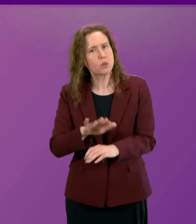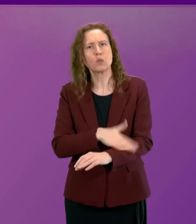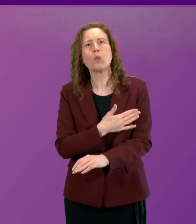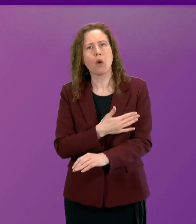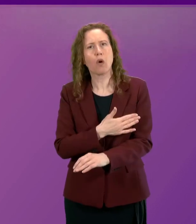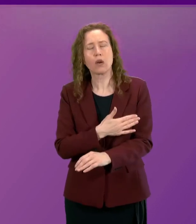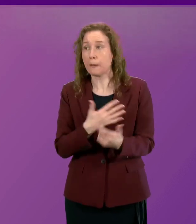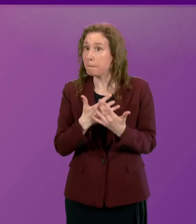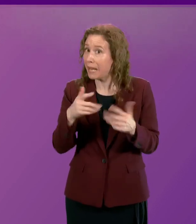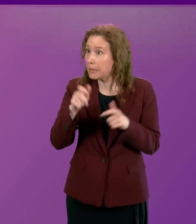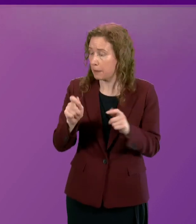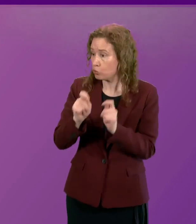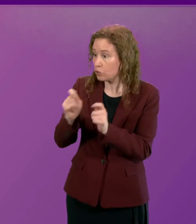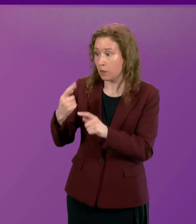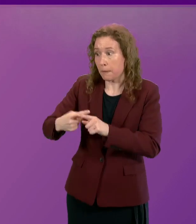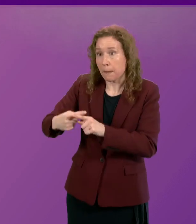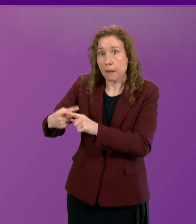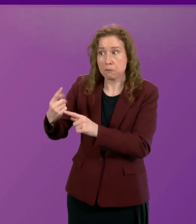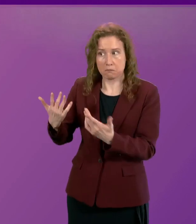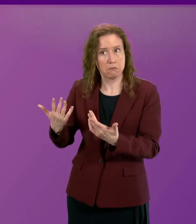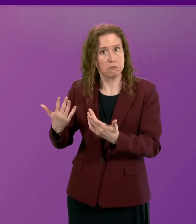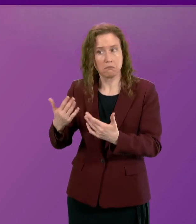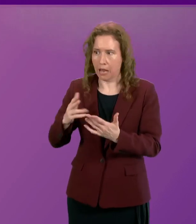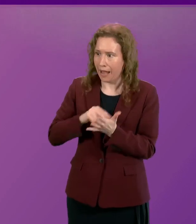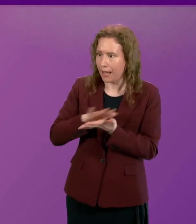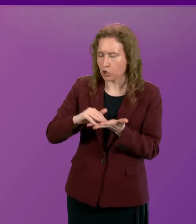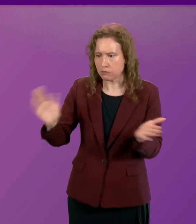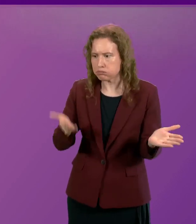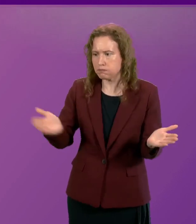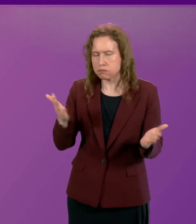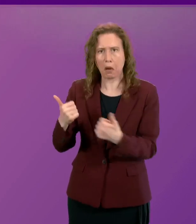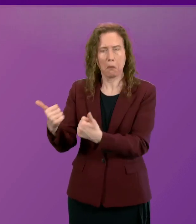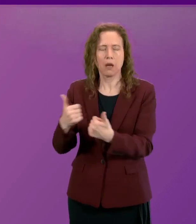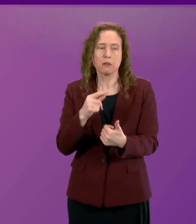There are many people who are treated timeously in the NHS, but there are also many people who